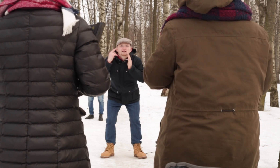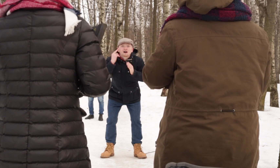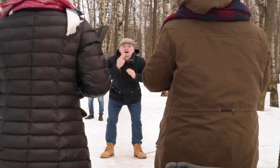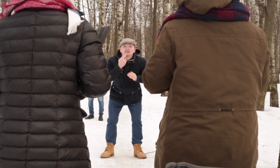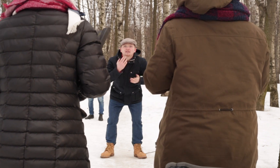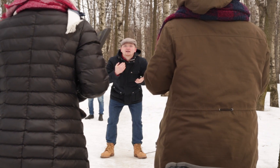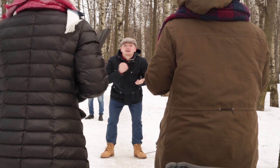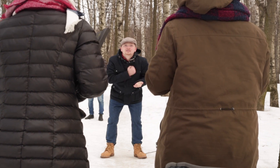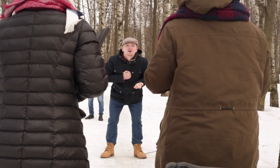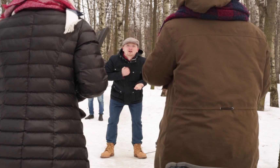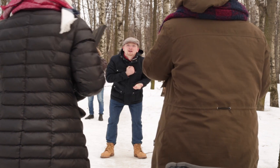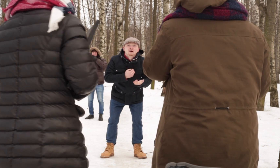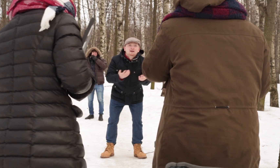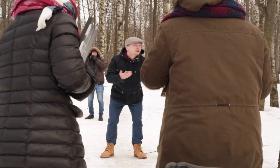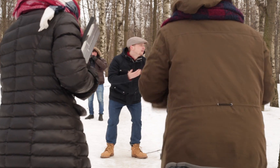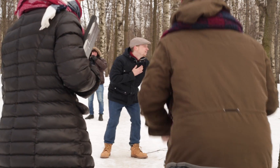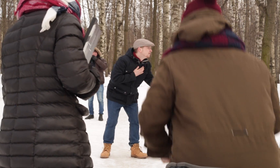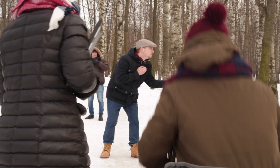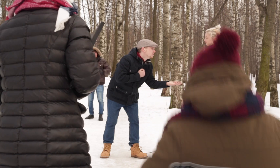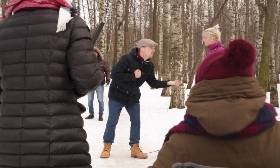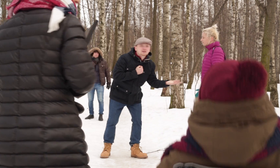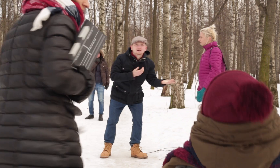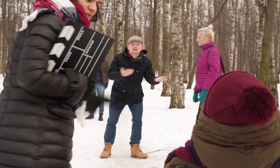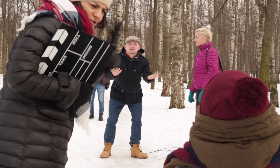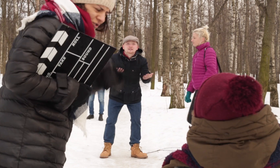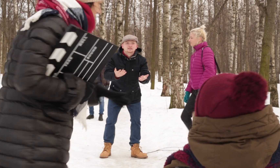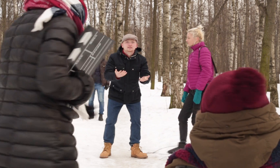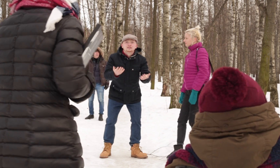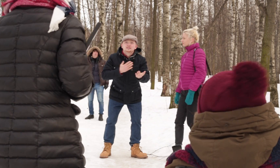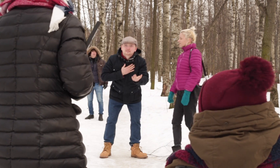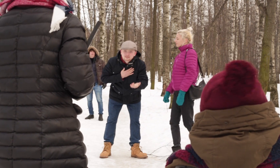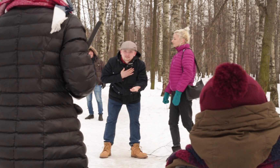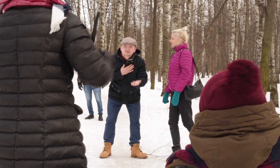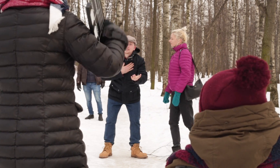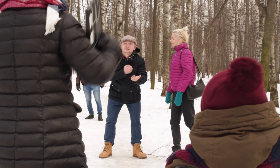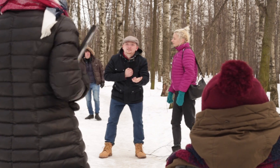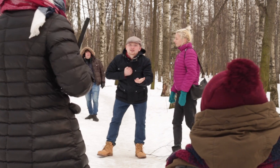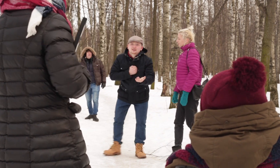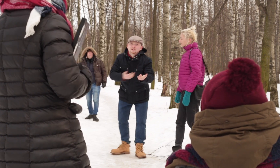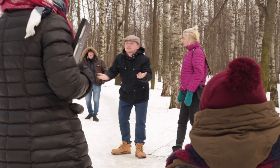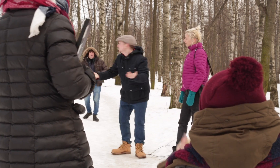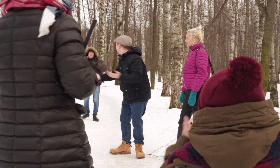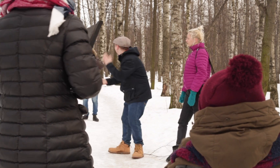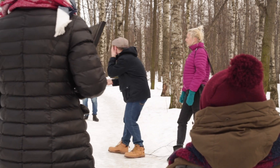I’m Deaf; I’m sorry about that! I'm sorry!